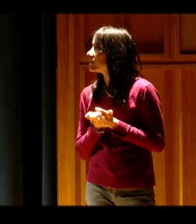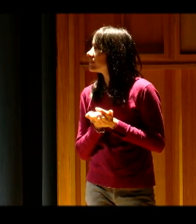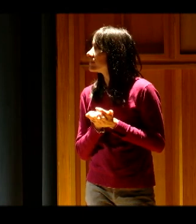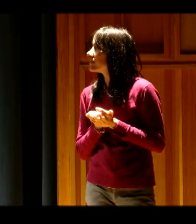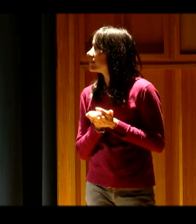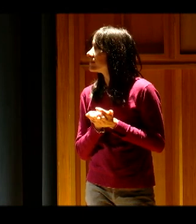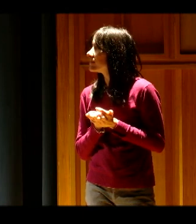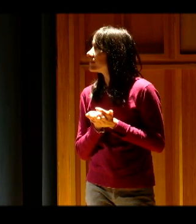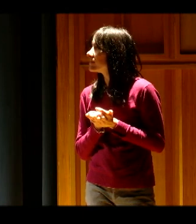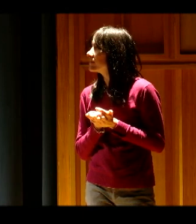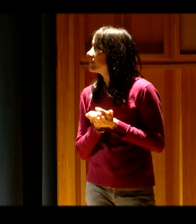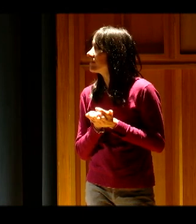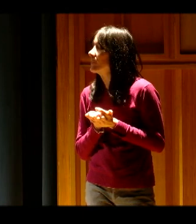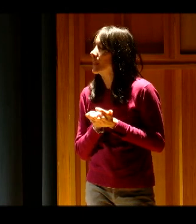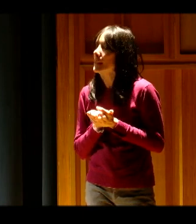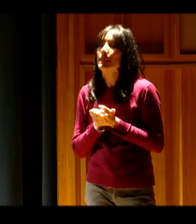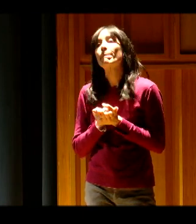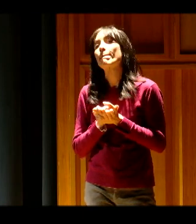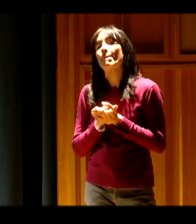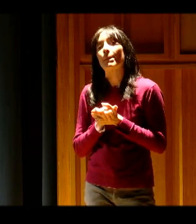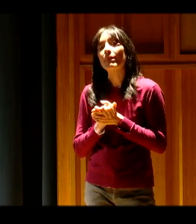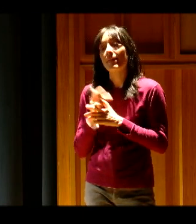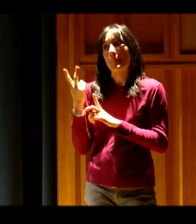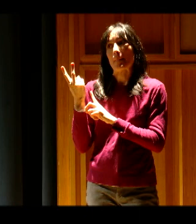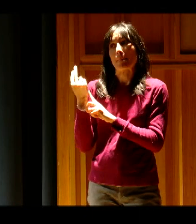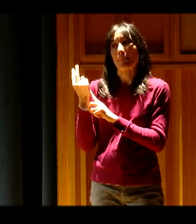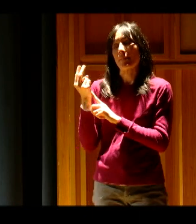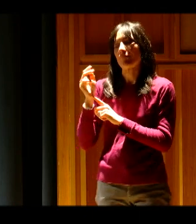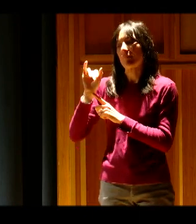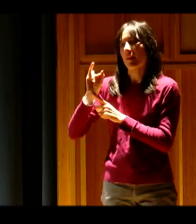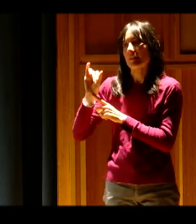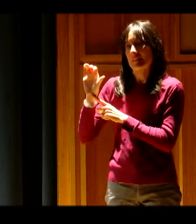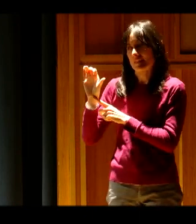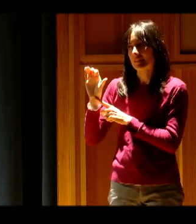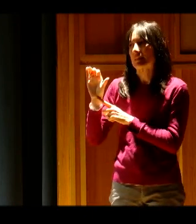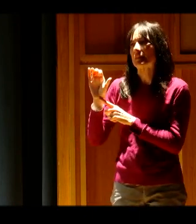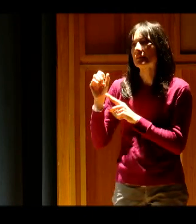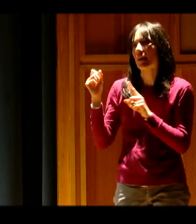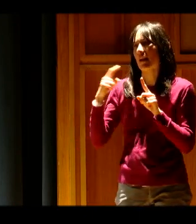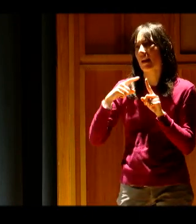So two years ago, the IIC approached SAAM about this idea of a dialogue.